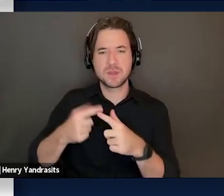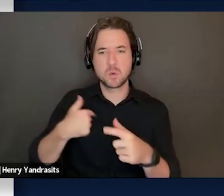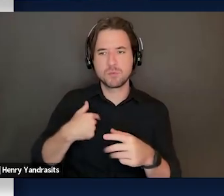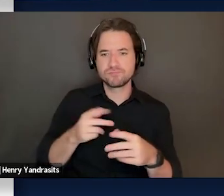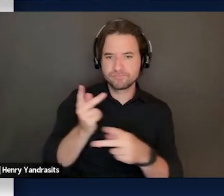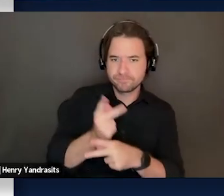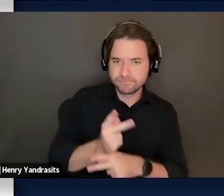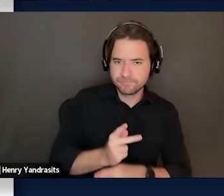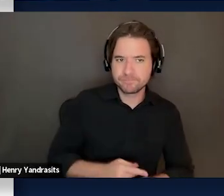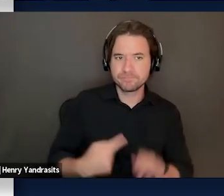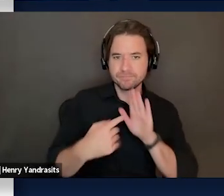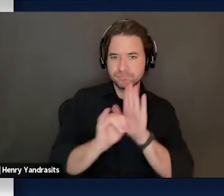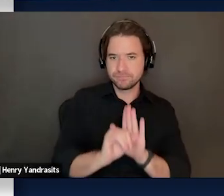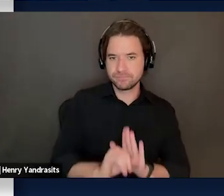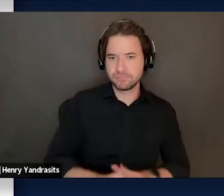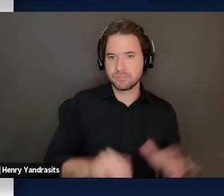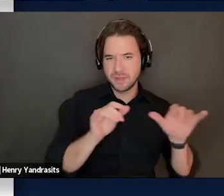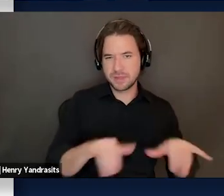So, some of the demographics and characteristics of our participants.